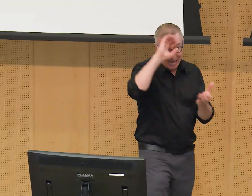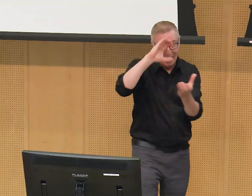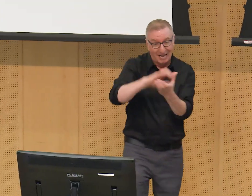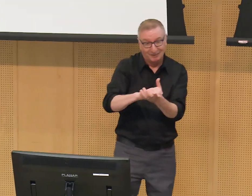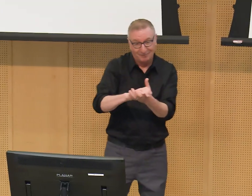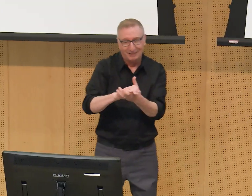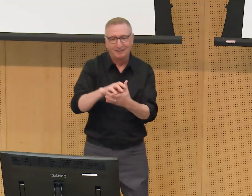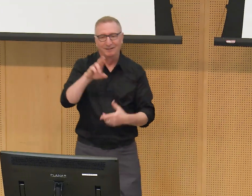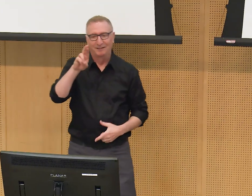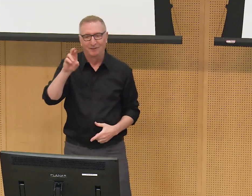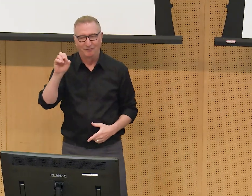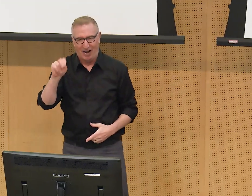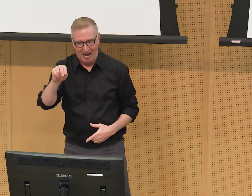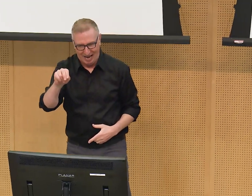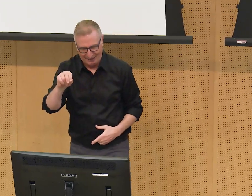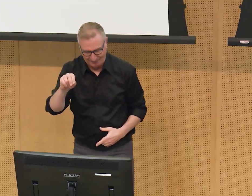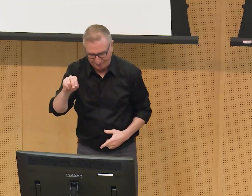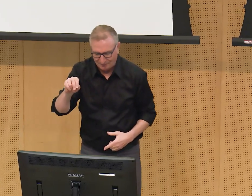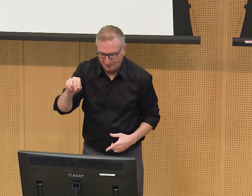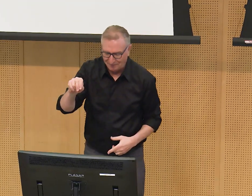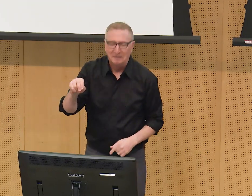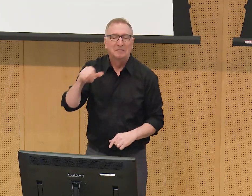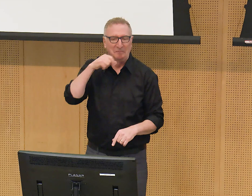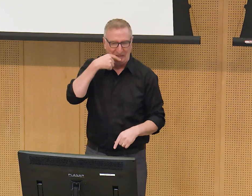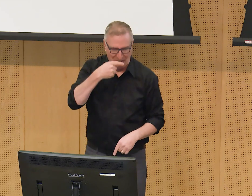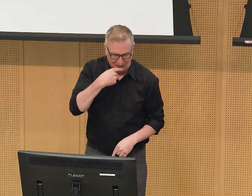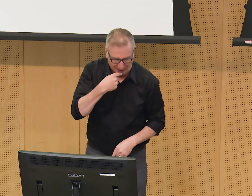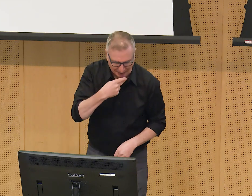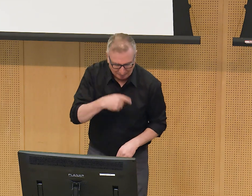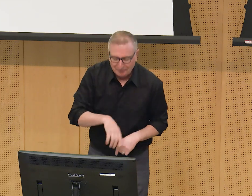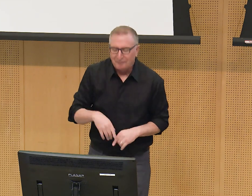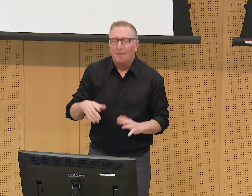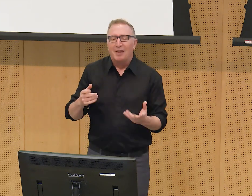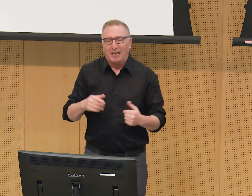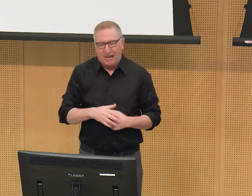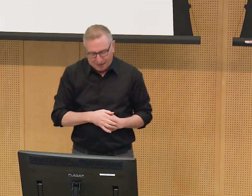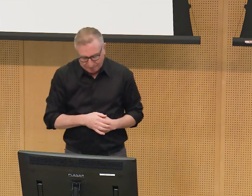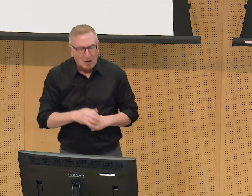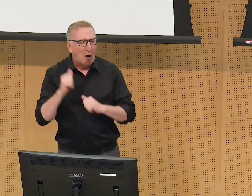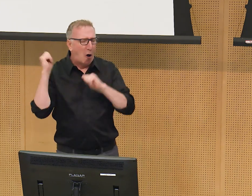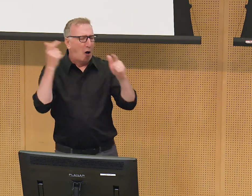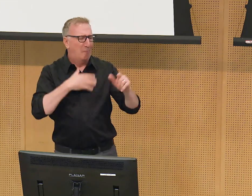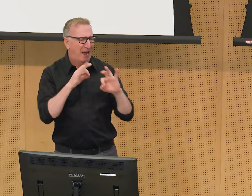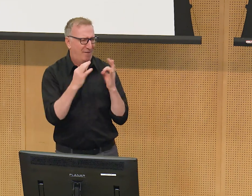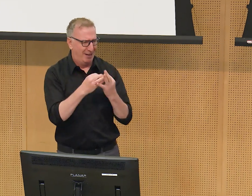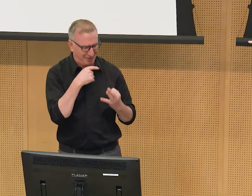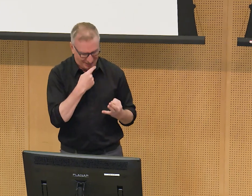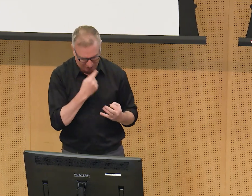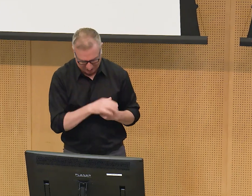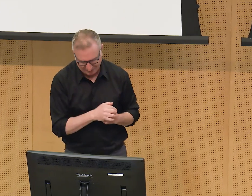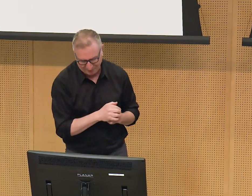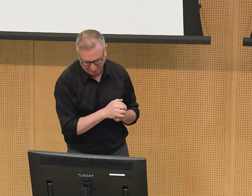That first photo there is of me and my husband Ron, and all of my family is hearing.